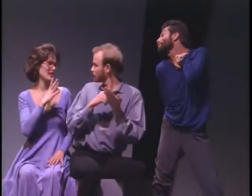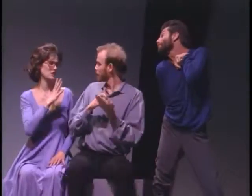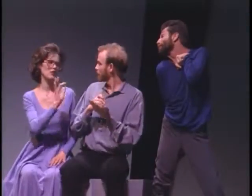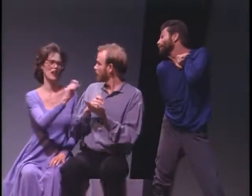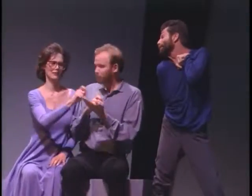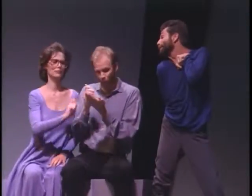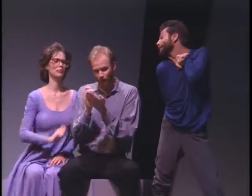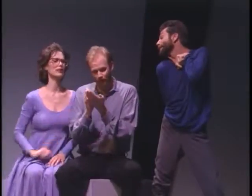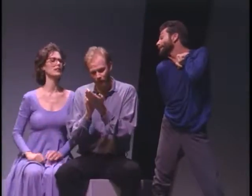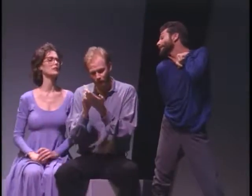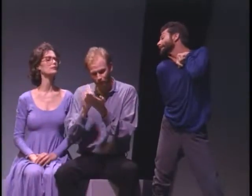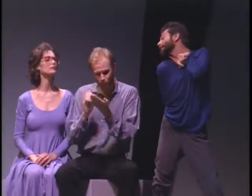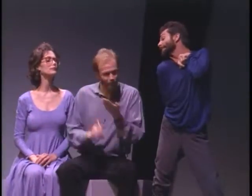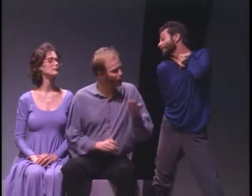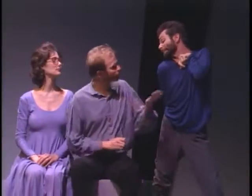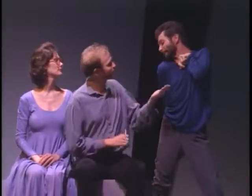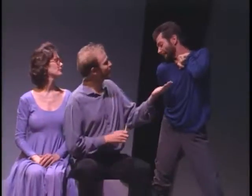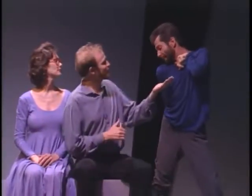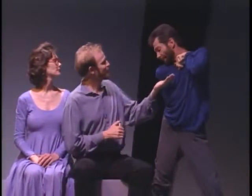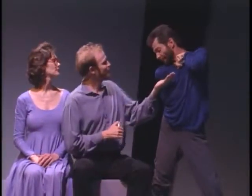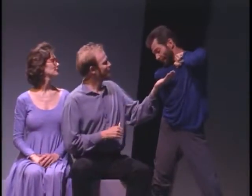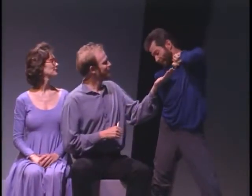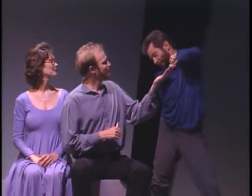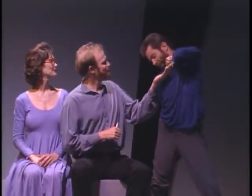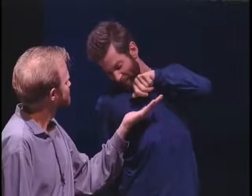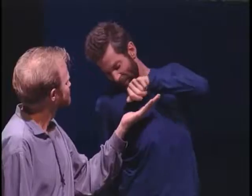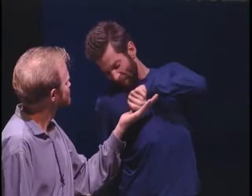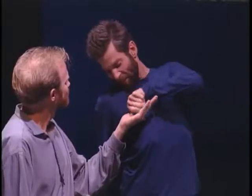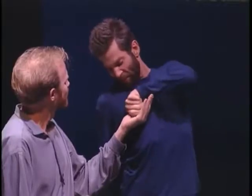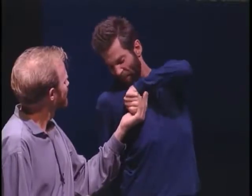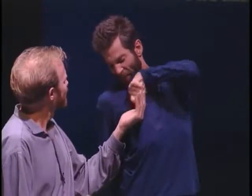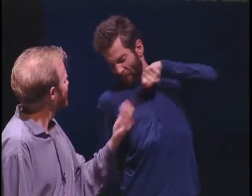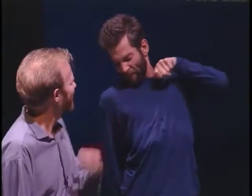perfect thank you